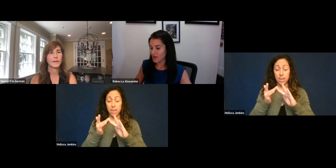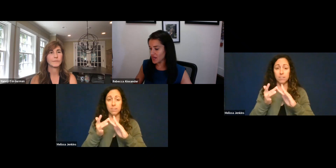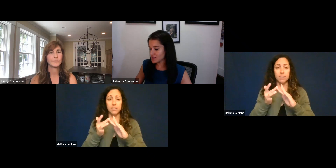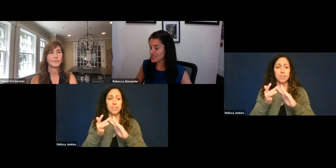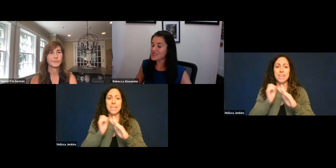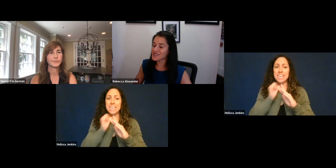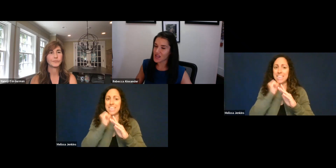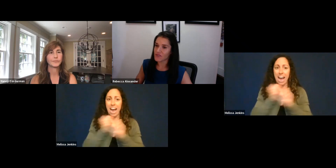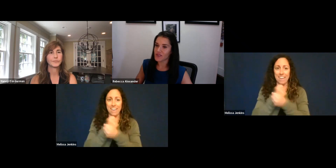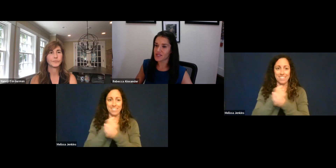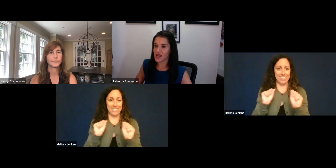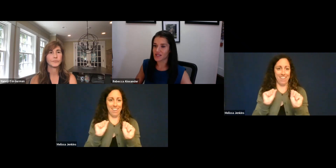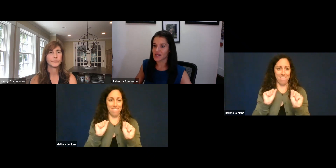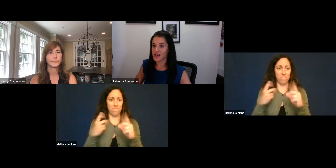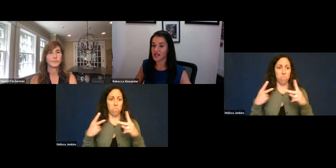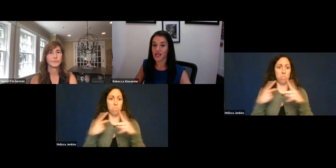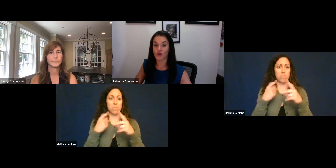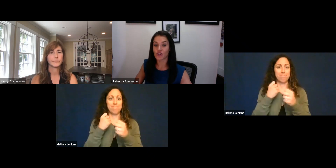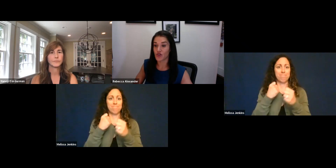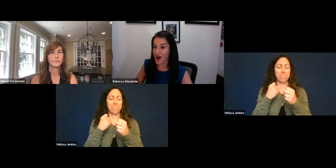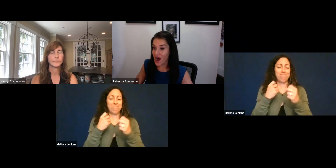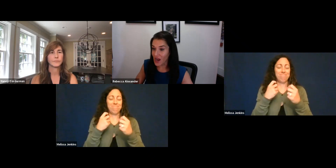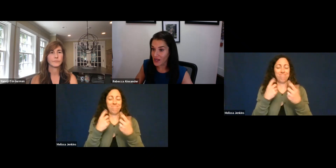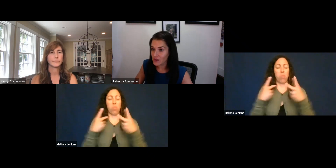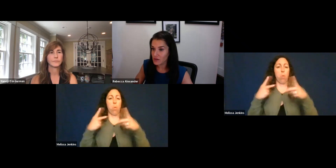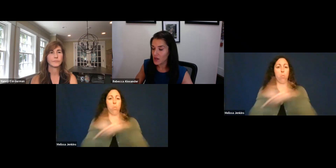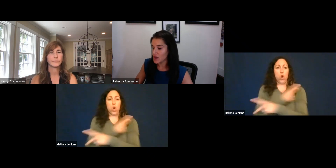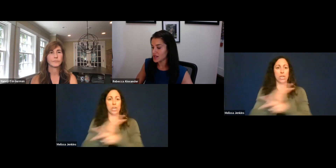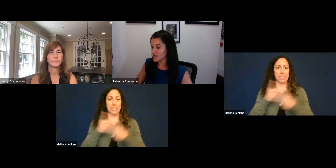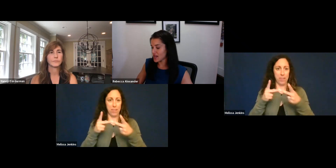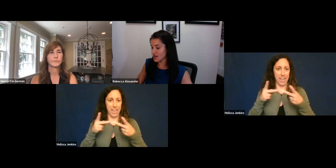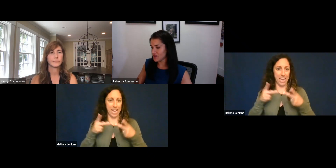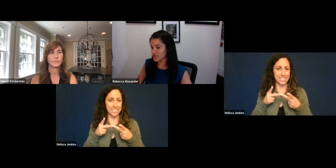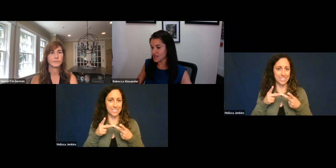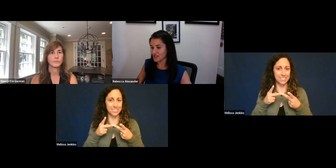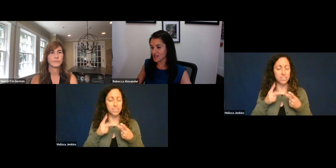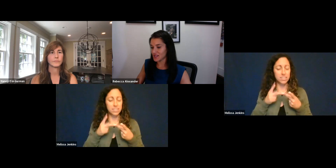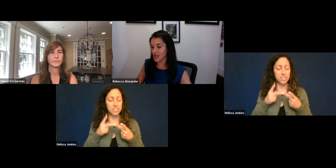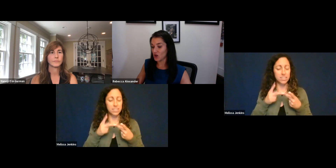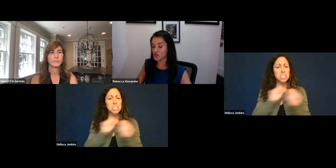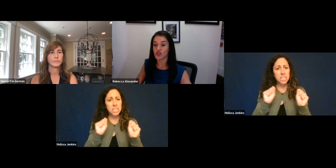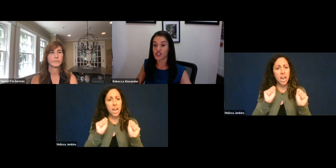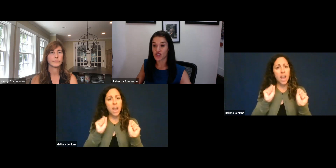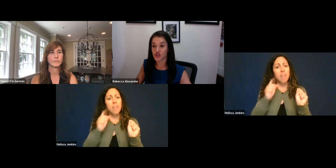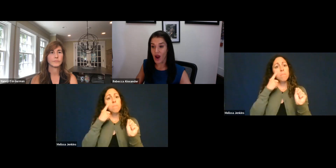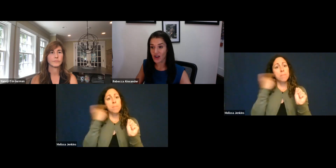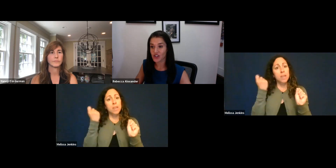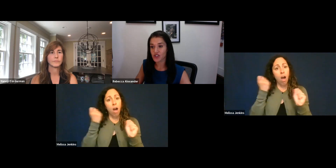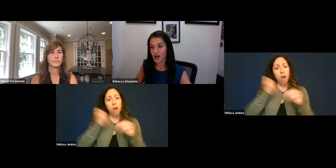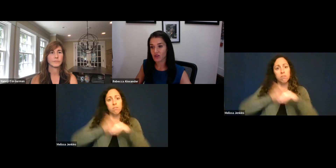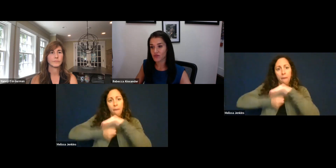Because it's safe in the sense that it allows you to hide. It's safe in the sense that it allows you to distract yourself.